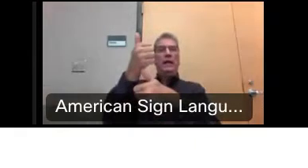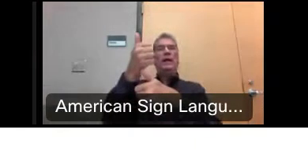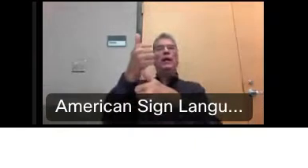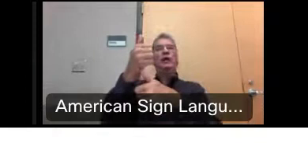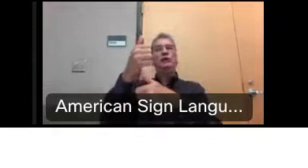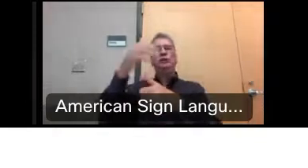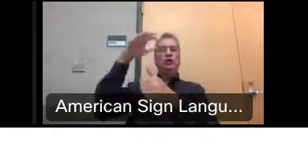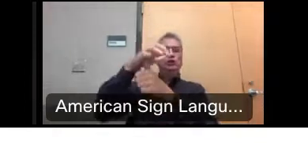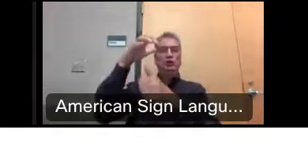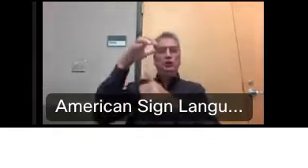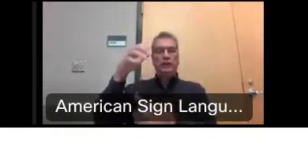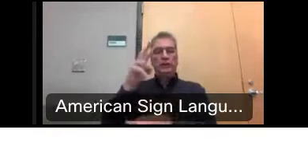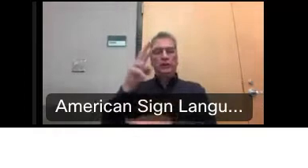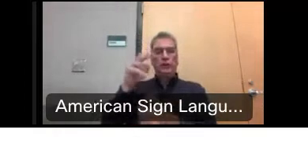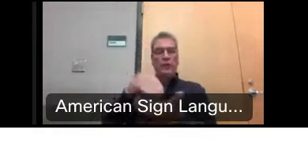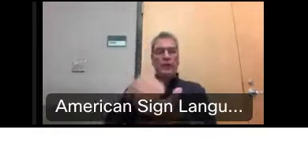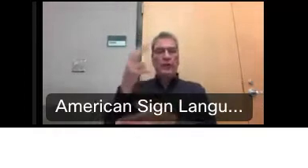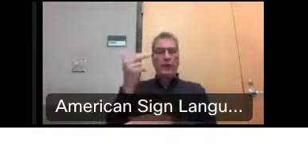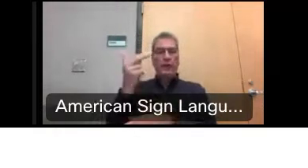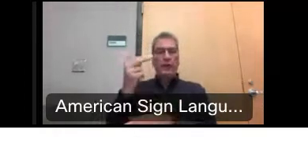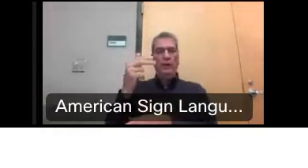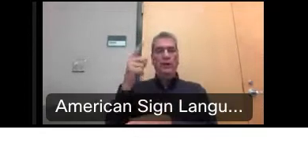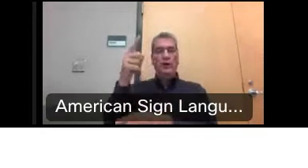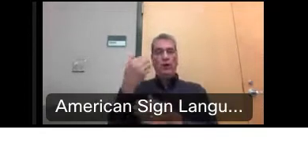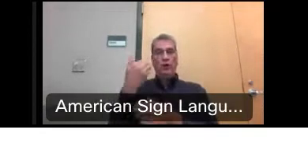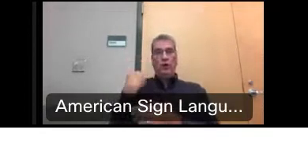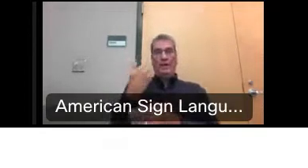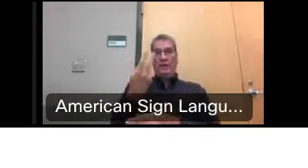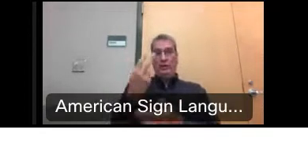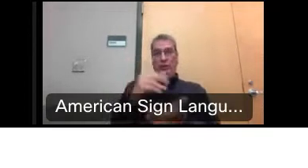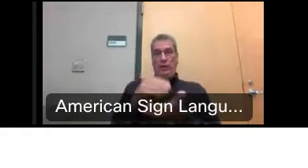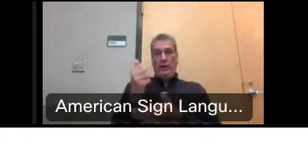two thousand and thirteen In 2016 Dr assumed the role of commissioner.